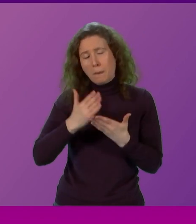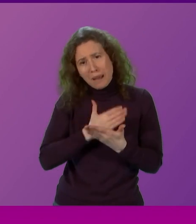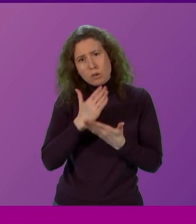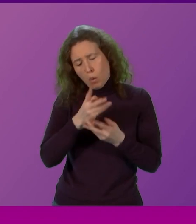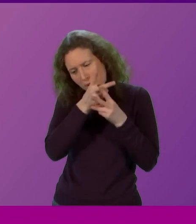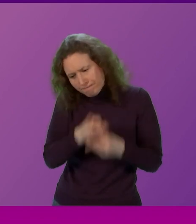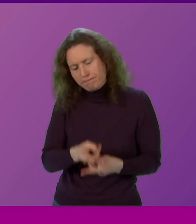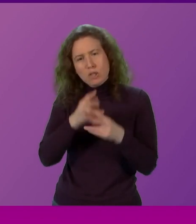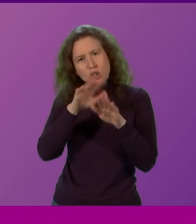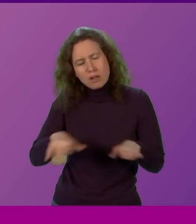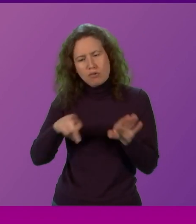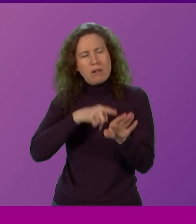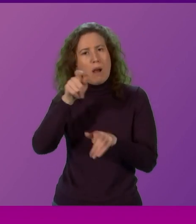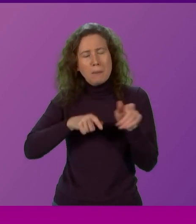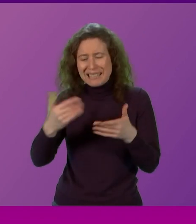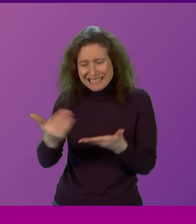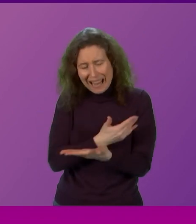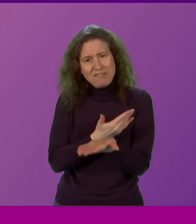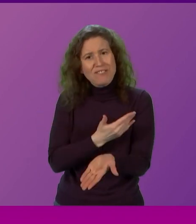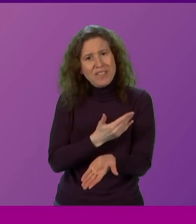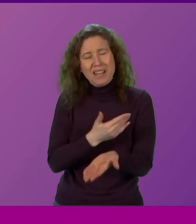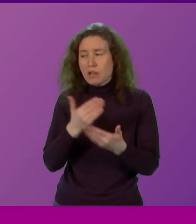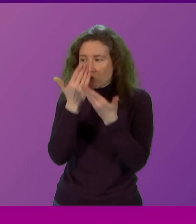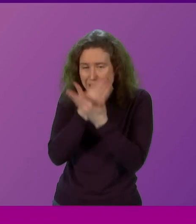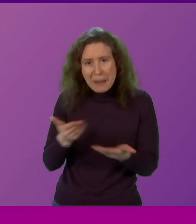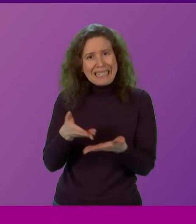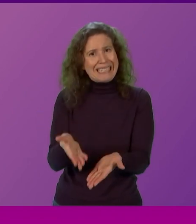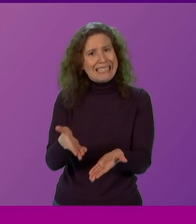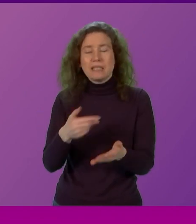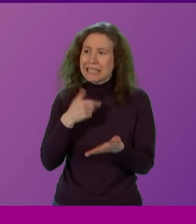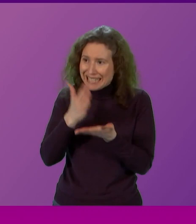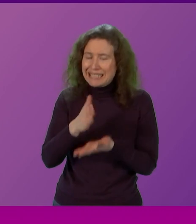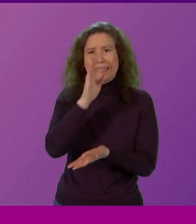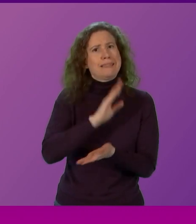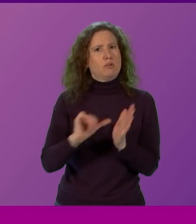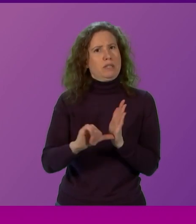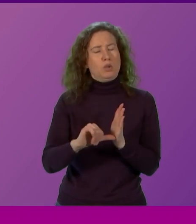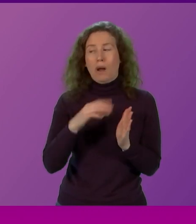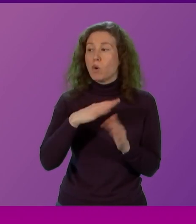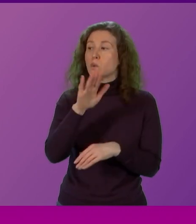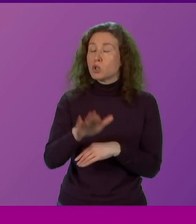that children and young people are safeguarded and respected. This is a serious issue and one that I want to assure people in the chamber and the country